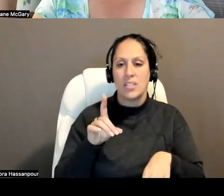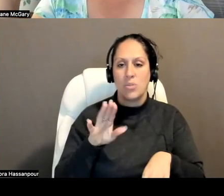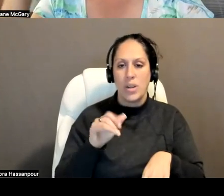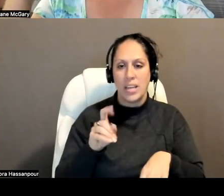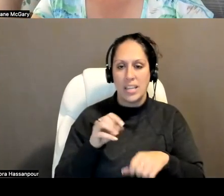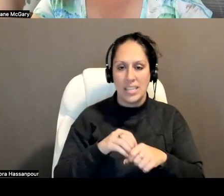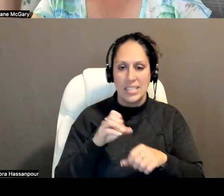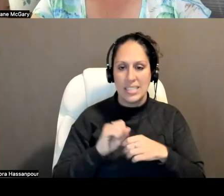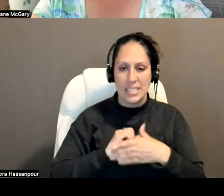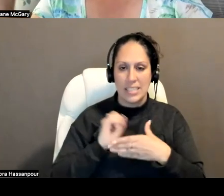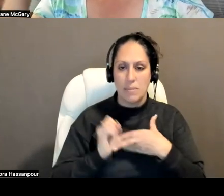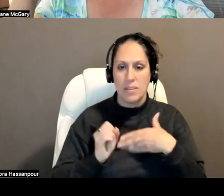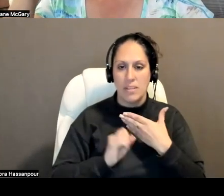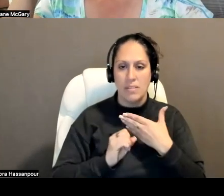where are you traveling around in the south?